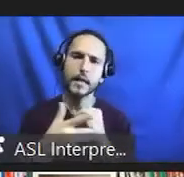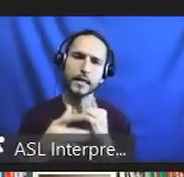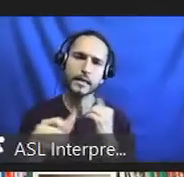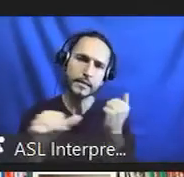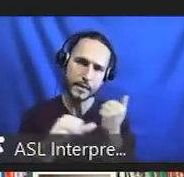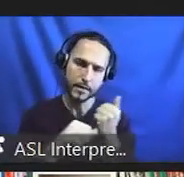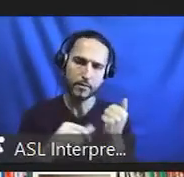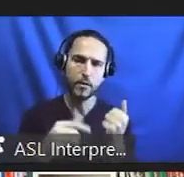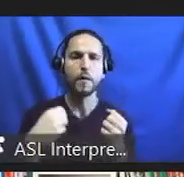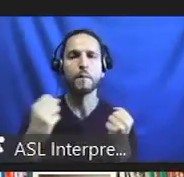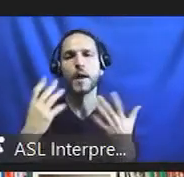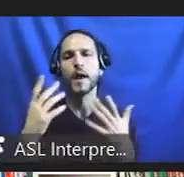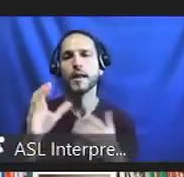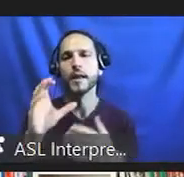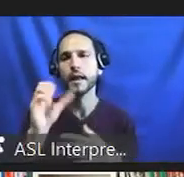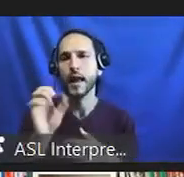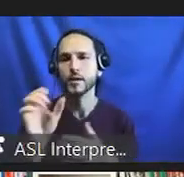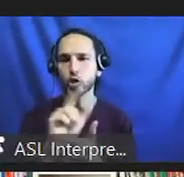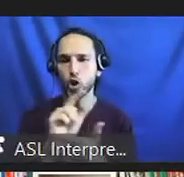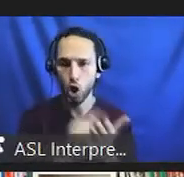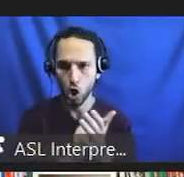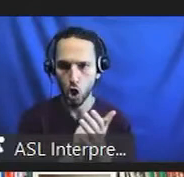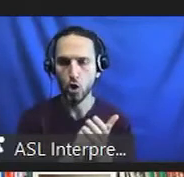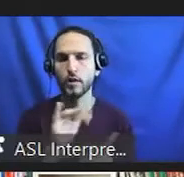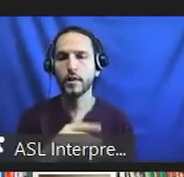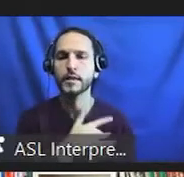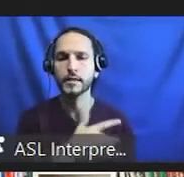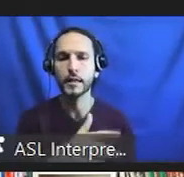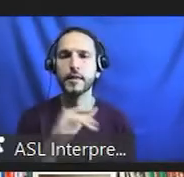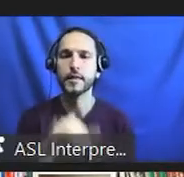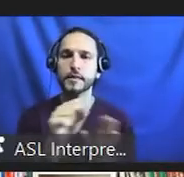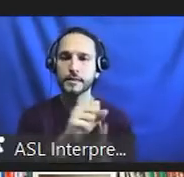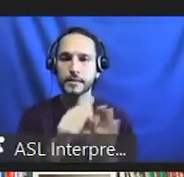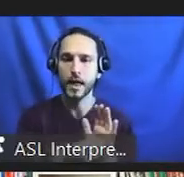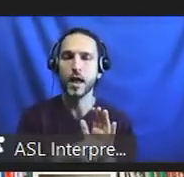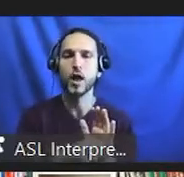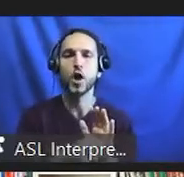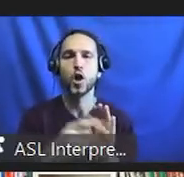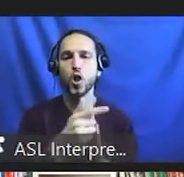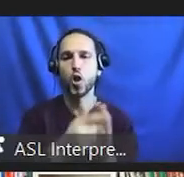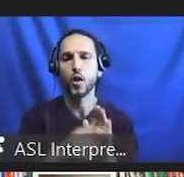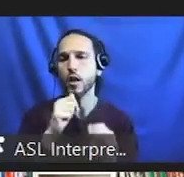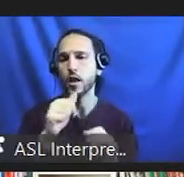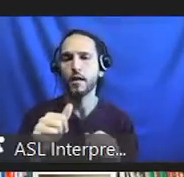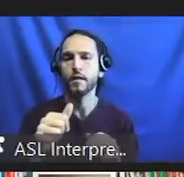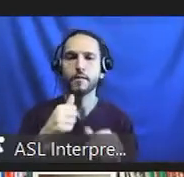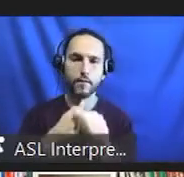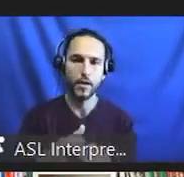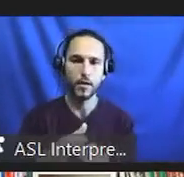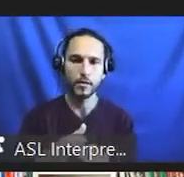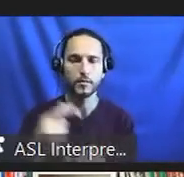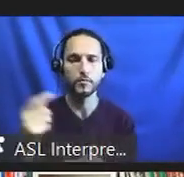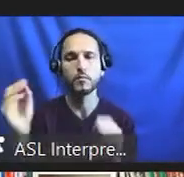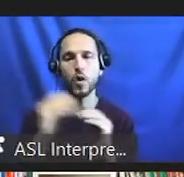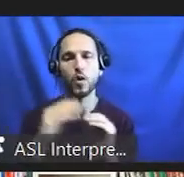there's lots of case law. Usually state law doesn't override or doesn't require something more than the ADA.